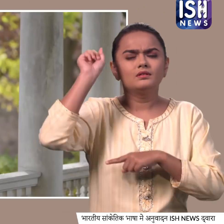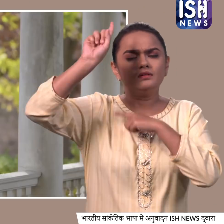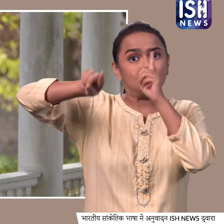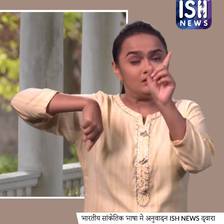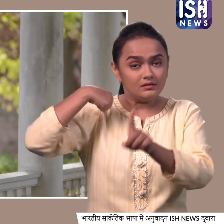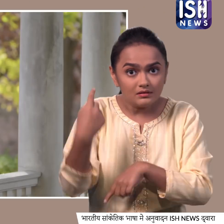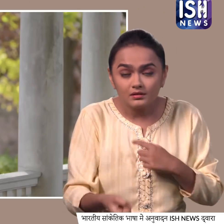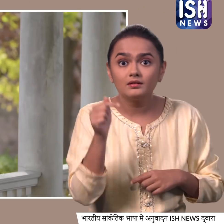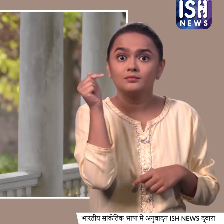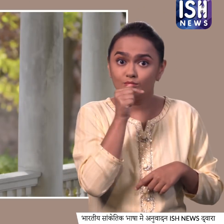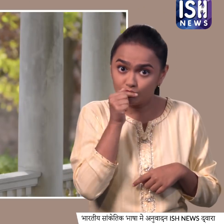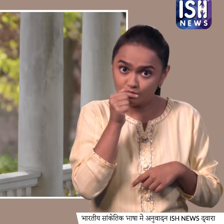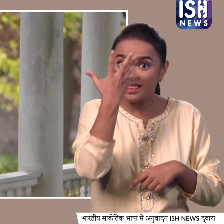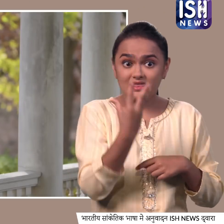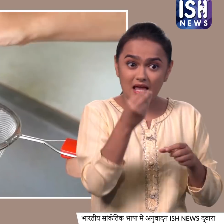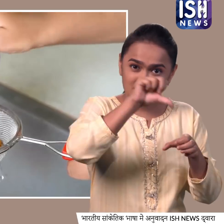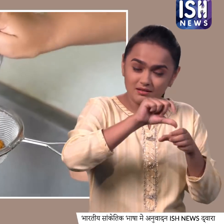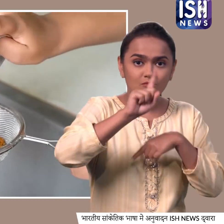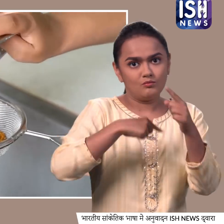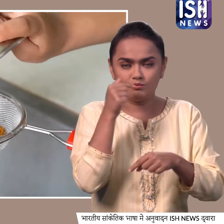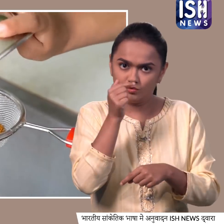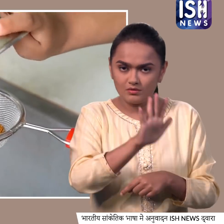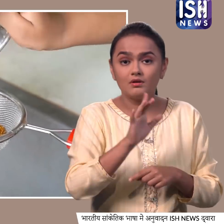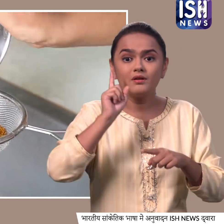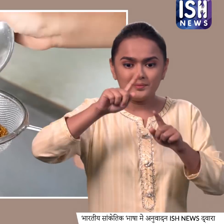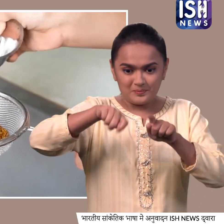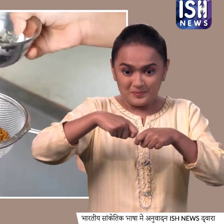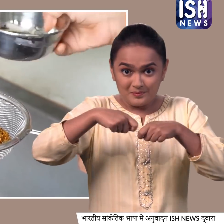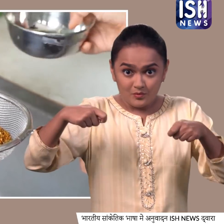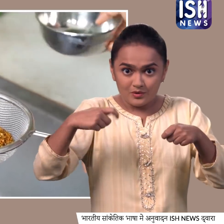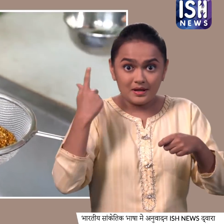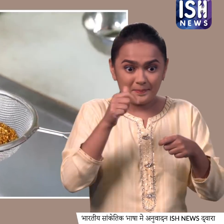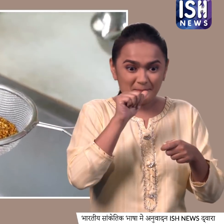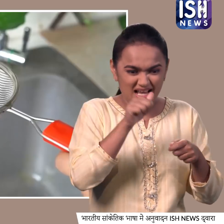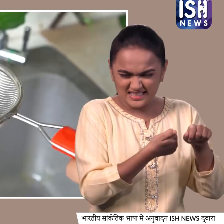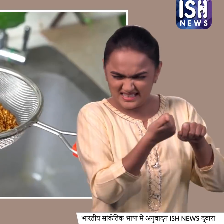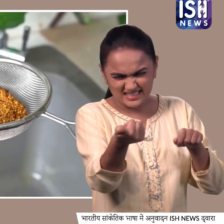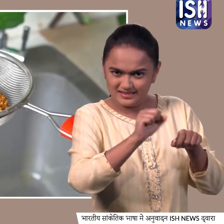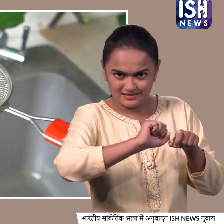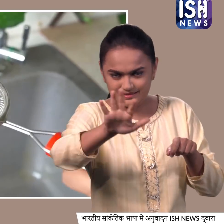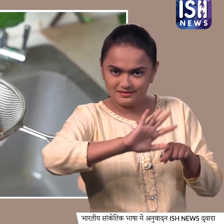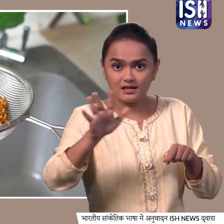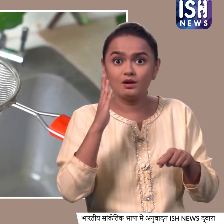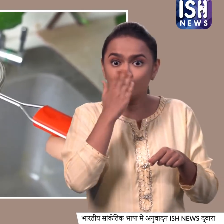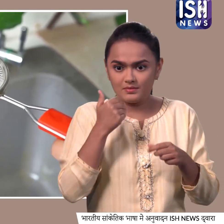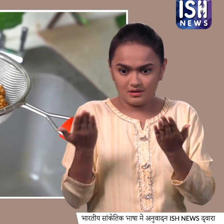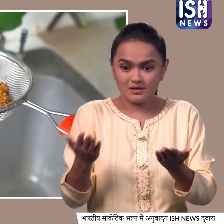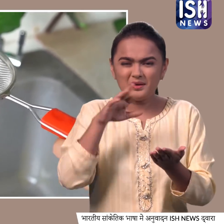The next step is tying them in a bundle So the next morning, take the water out of the vessel Wash the seeds properly with water once